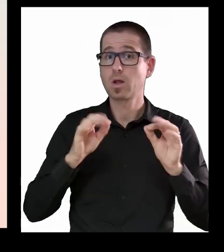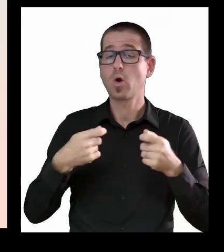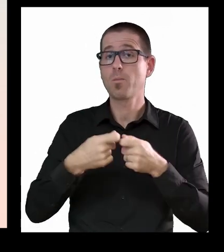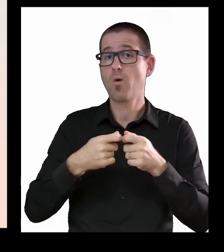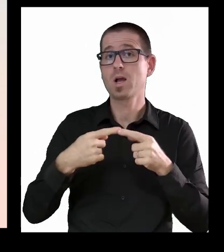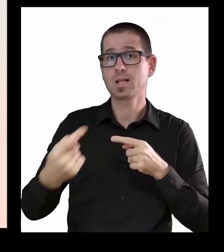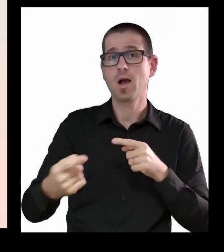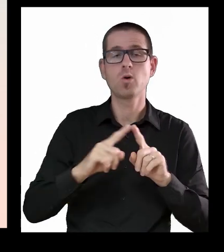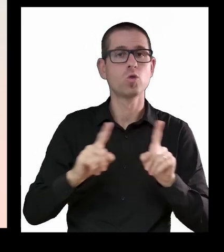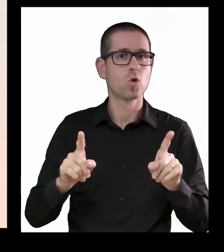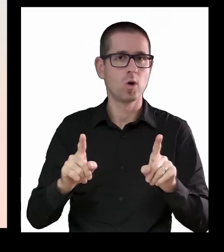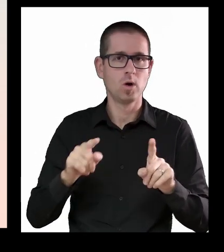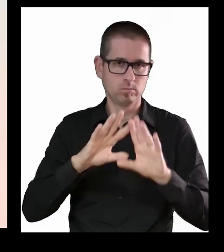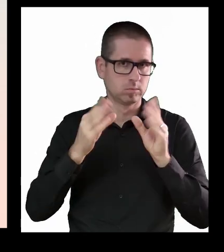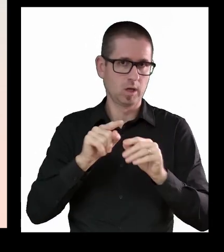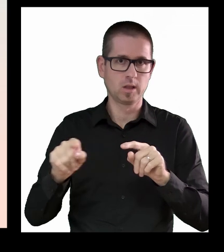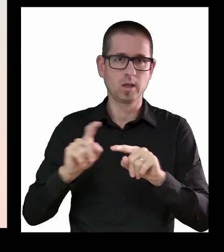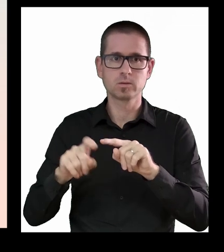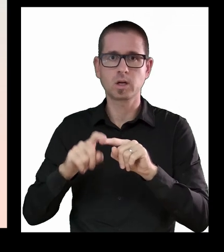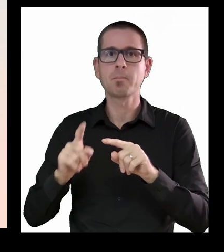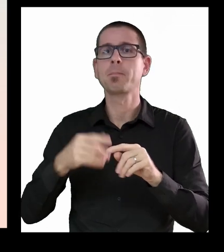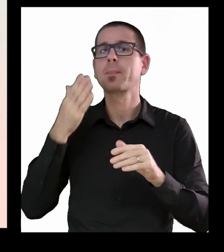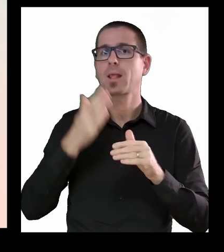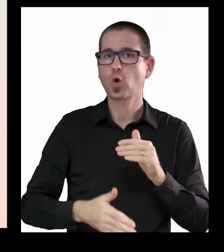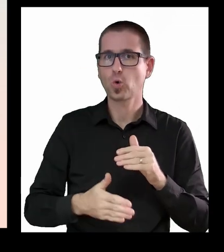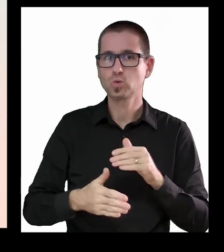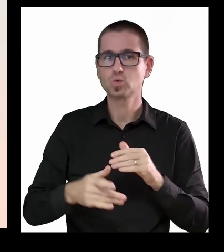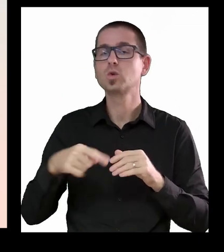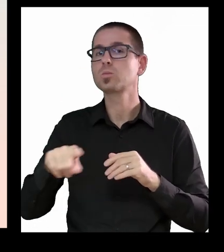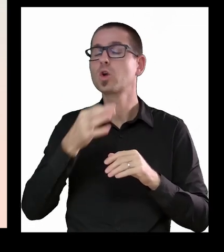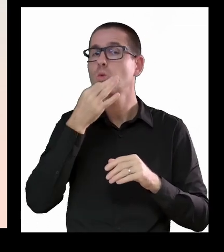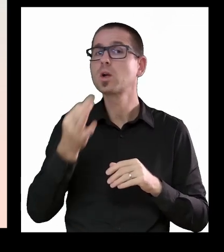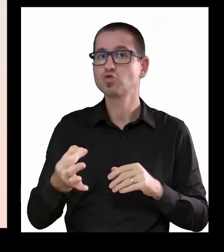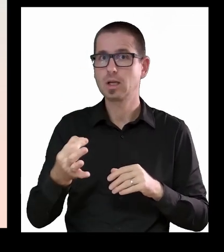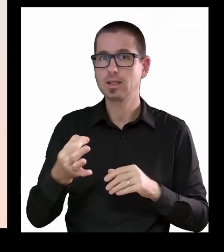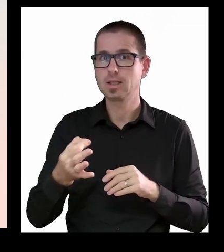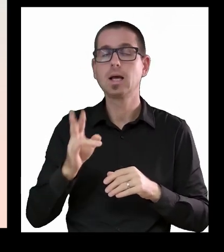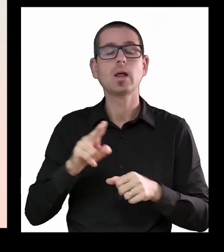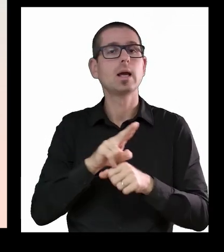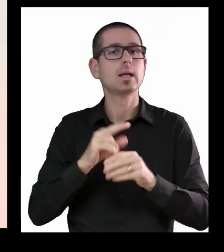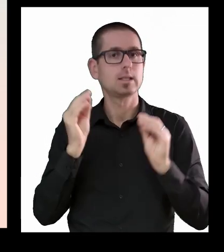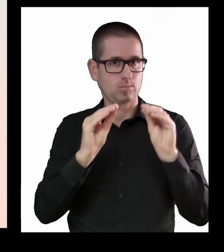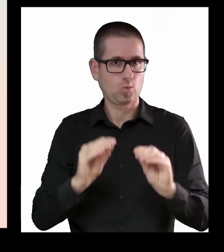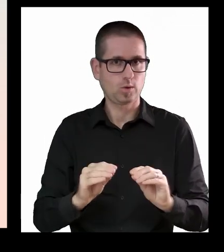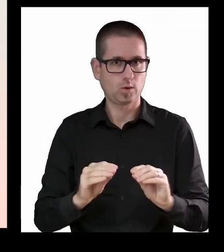these things. And at the end we asked them to fill fill the survey that we prepared